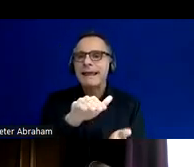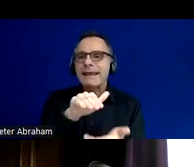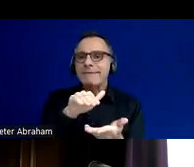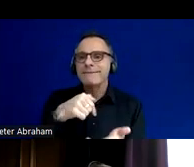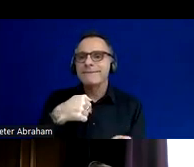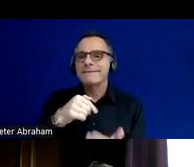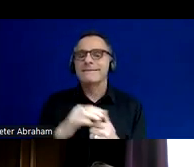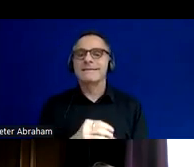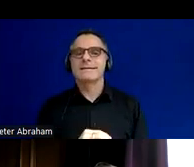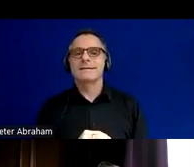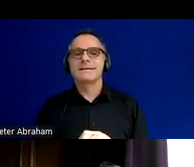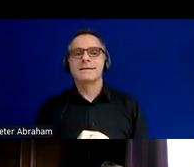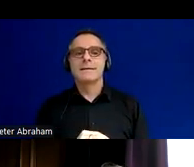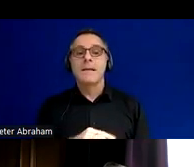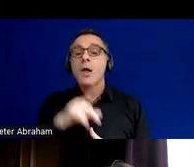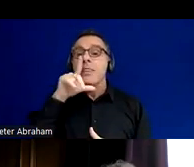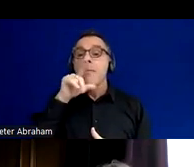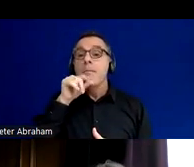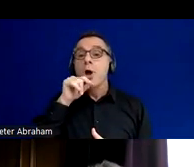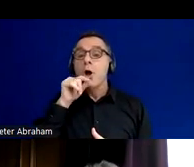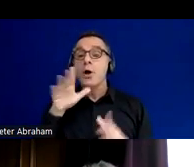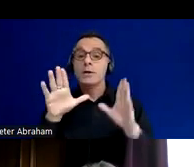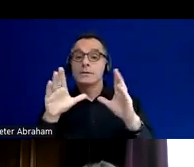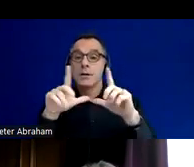the little sort of bird box type things, that you can hopefully see in the bottom corner of